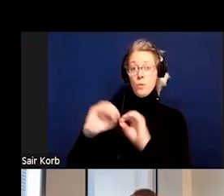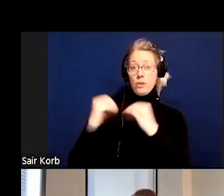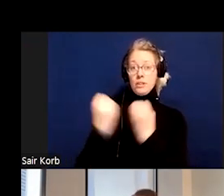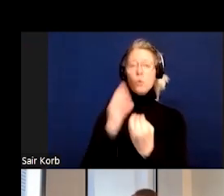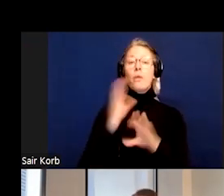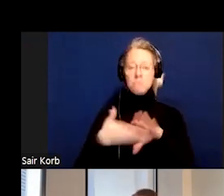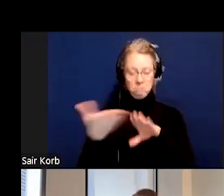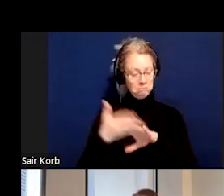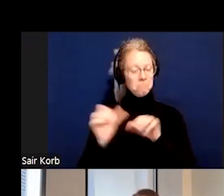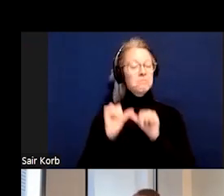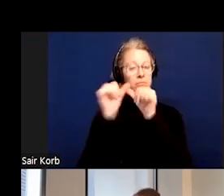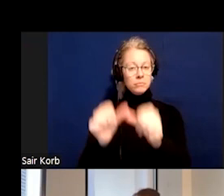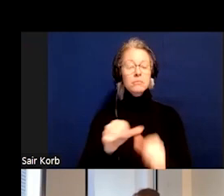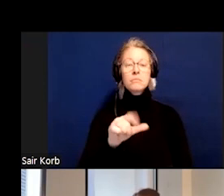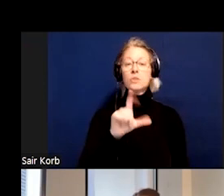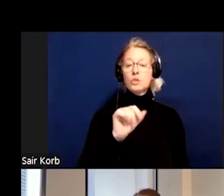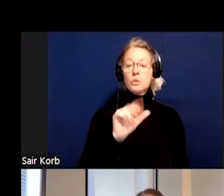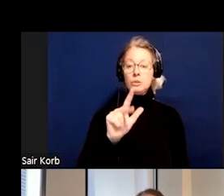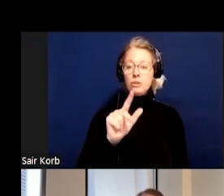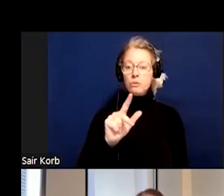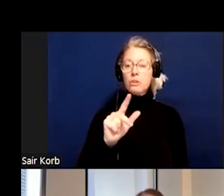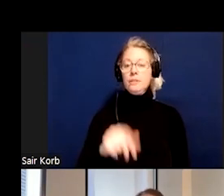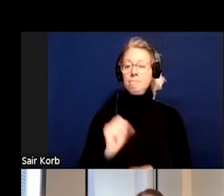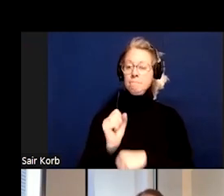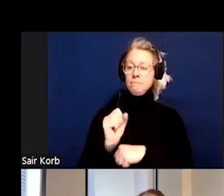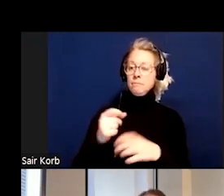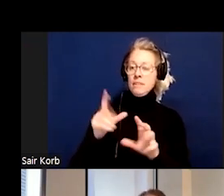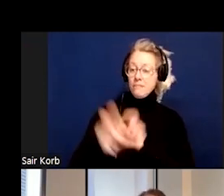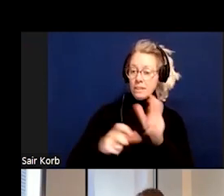Investment Program, the Indigenous Artist Microgrant and the Honouring the Children